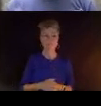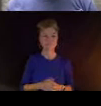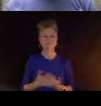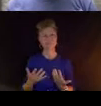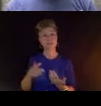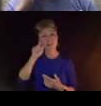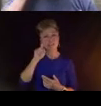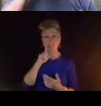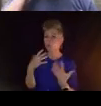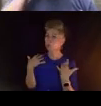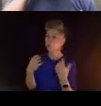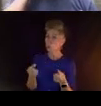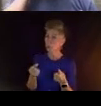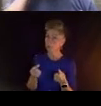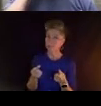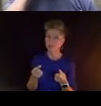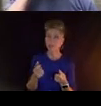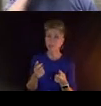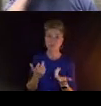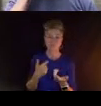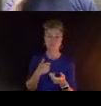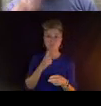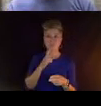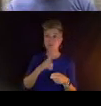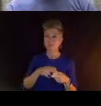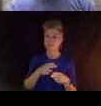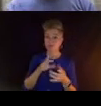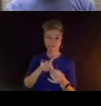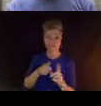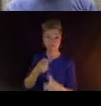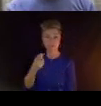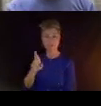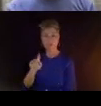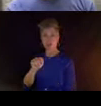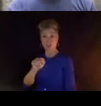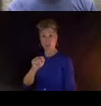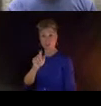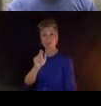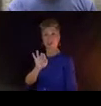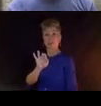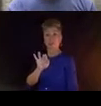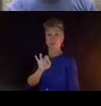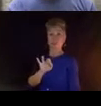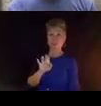I had mentioned when we were looking at the hormone replacement therapy piece, when a person starts on hormones